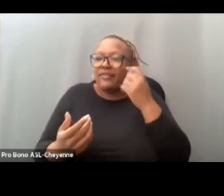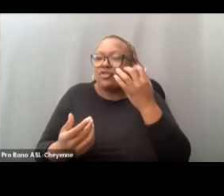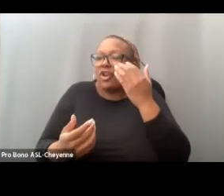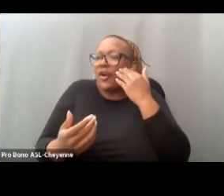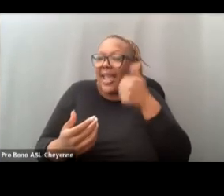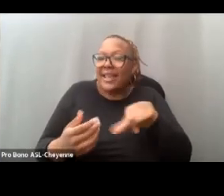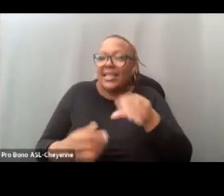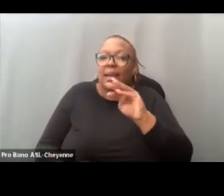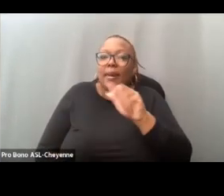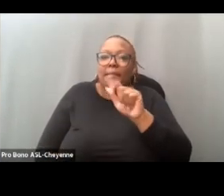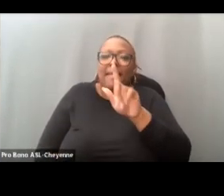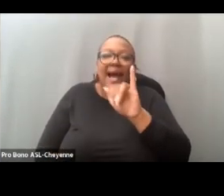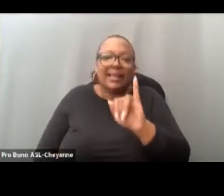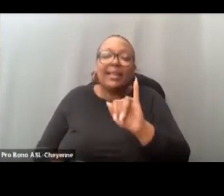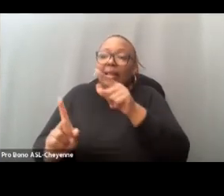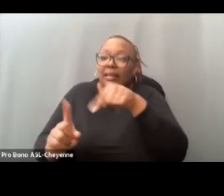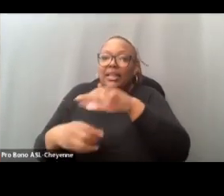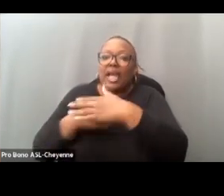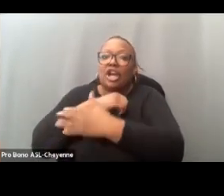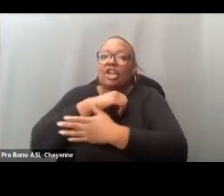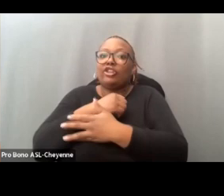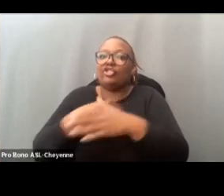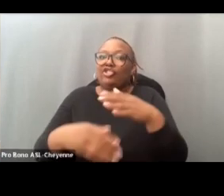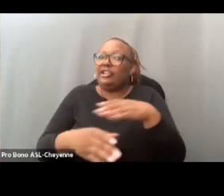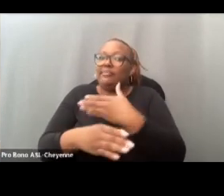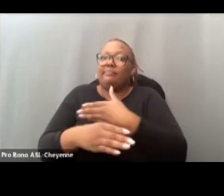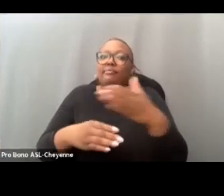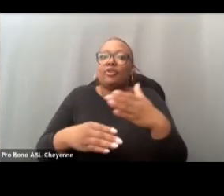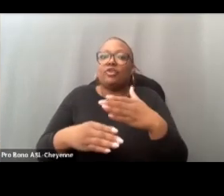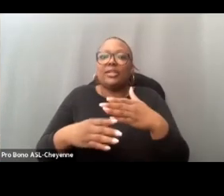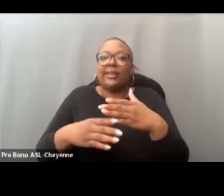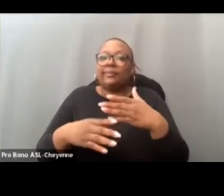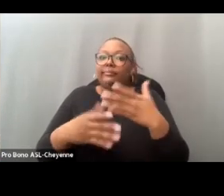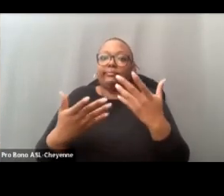which I'm sure you do, music is its calling card to the world.